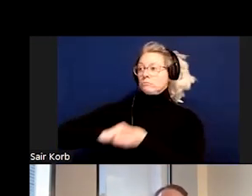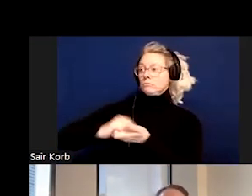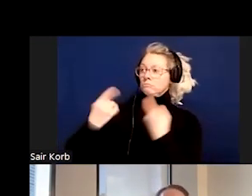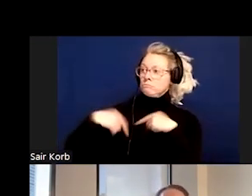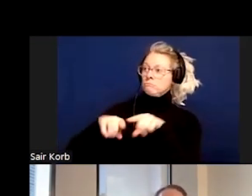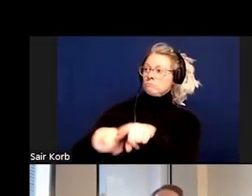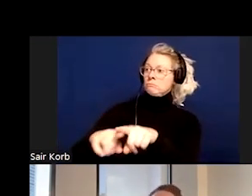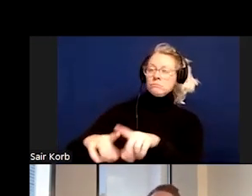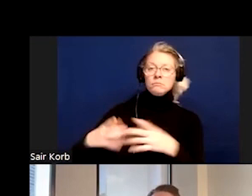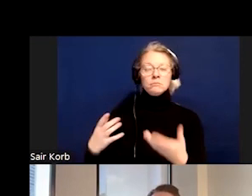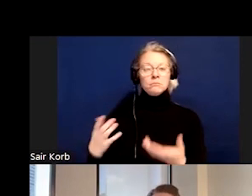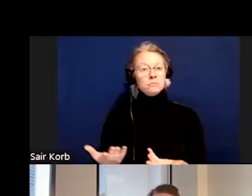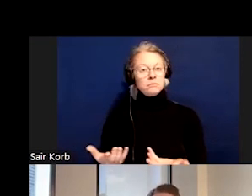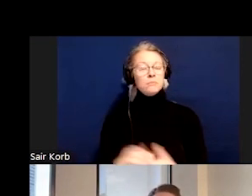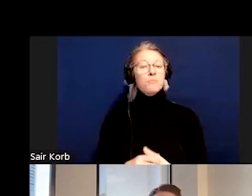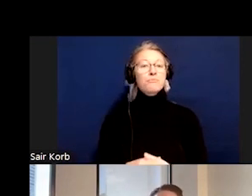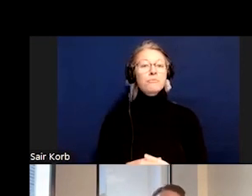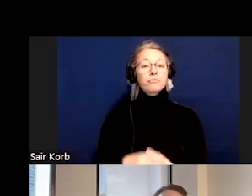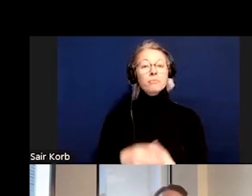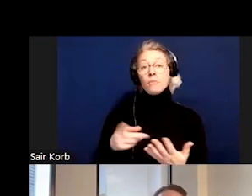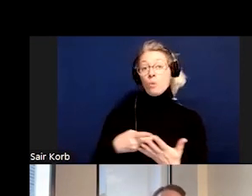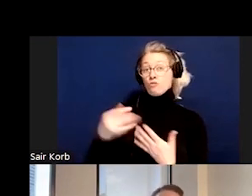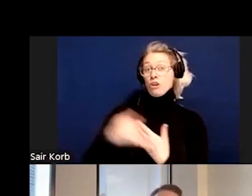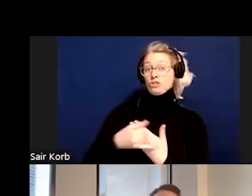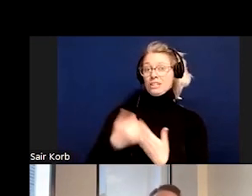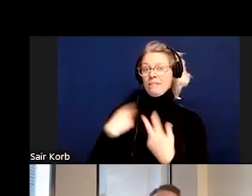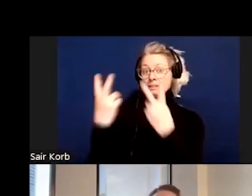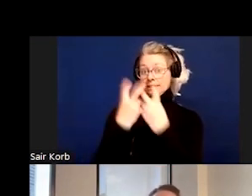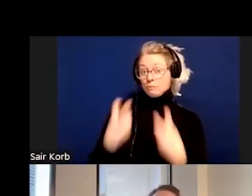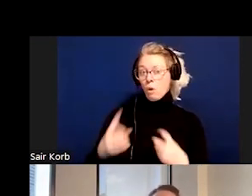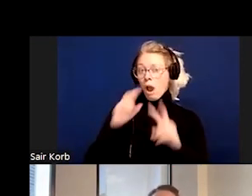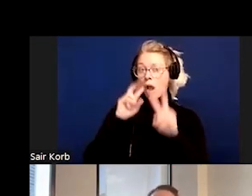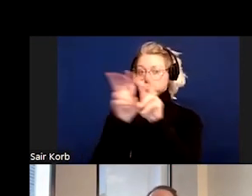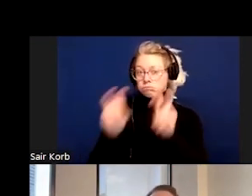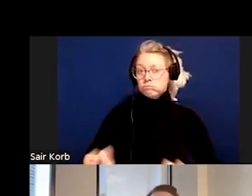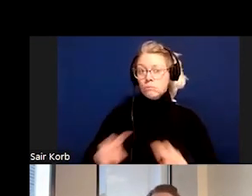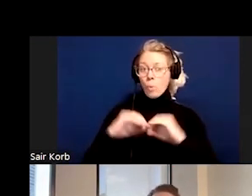The program prioritizes projects that explore and investigate organizations’ role within